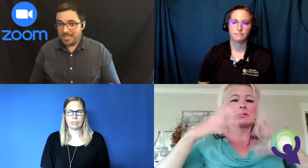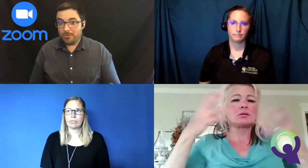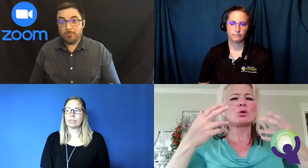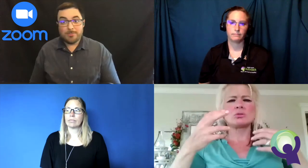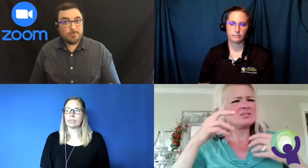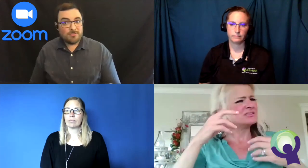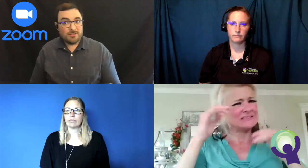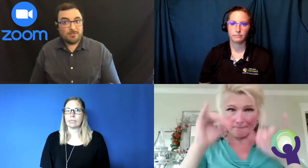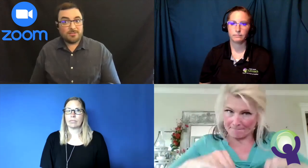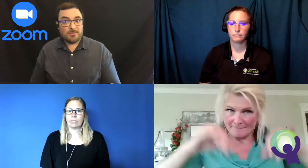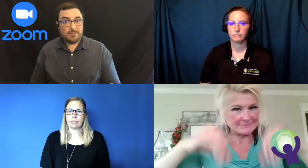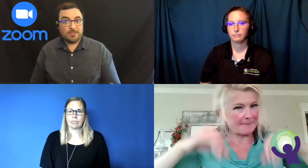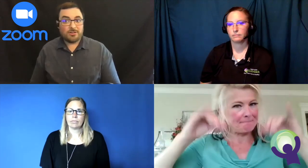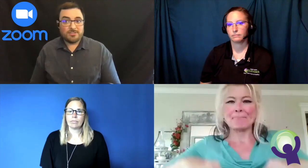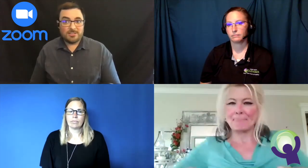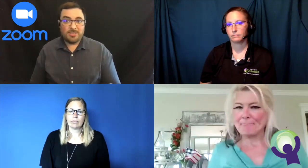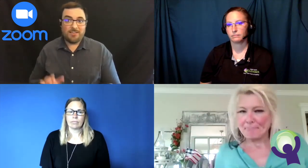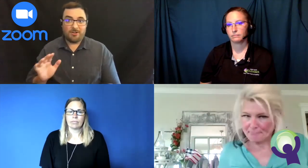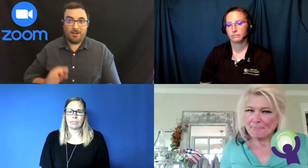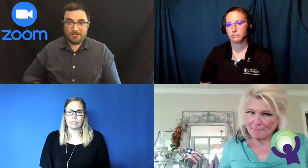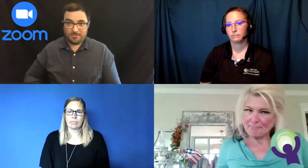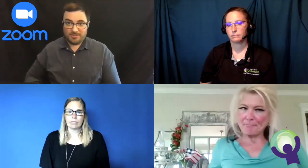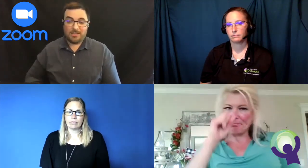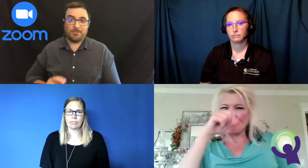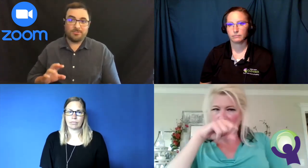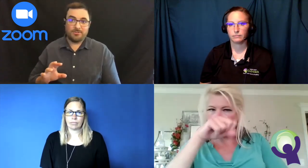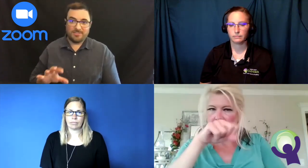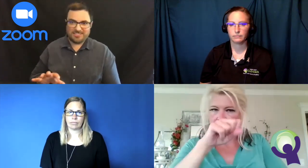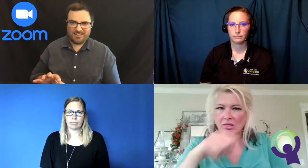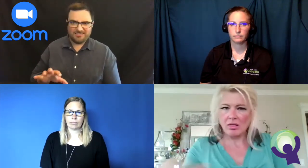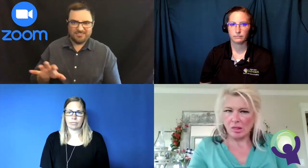table or maybe moving encouraging the behavior under the table so if it's not